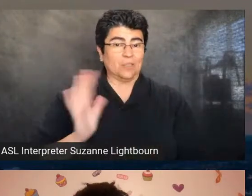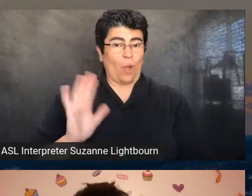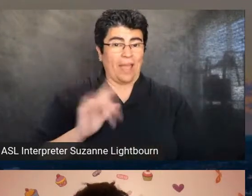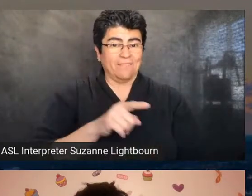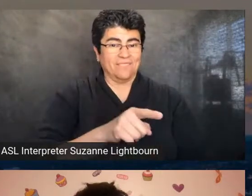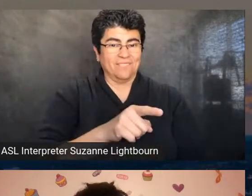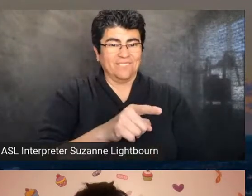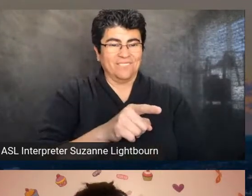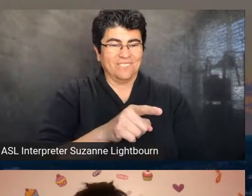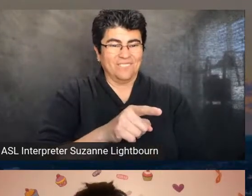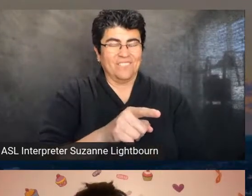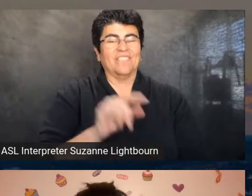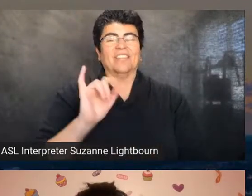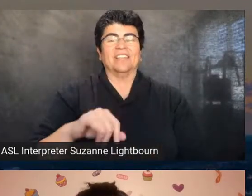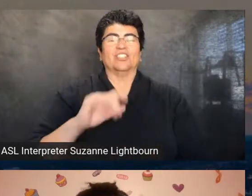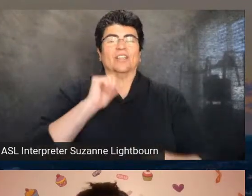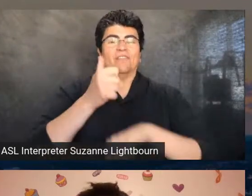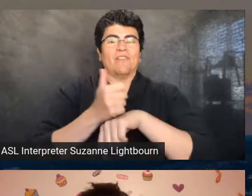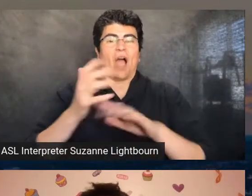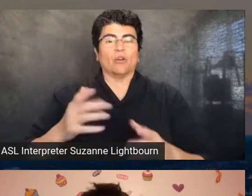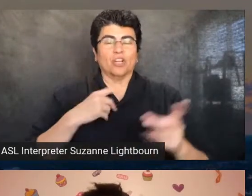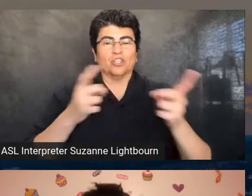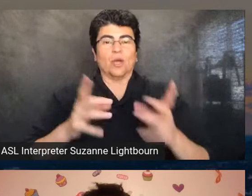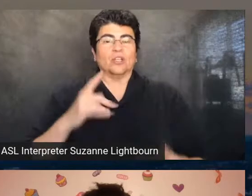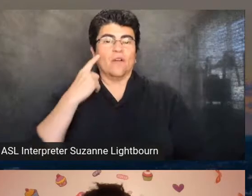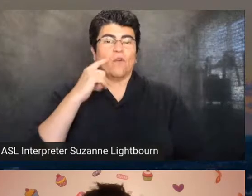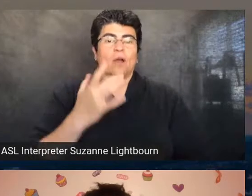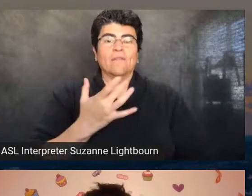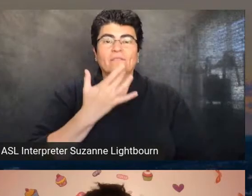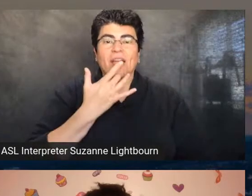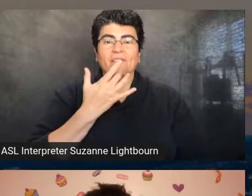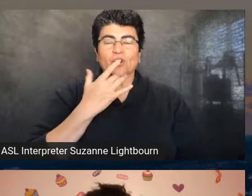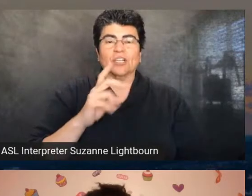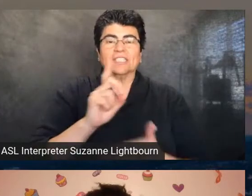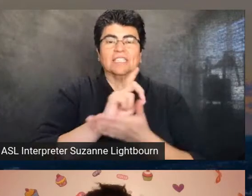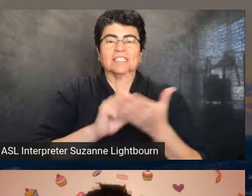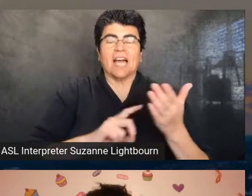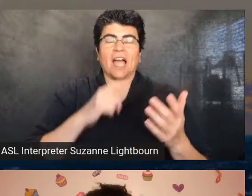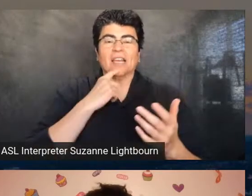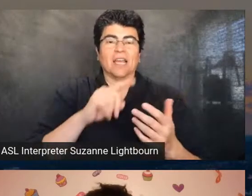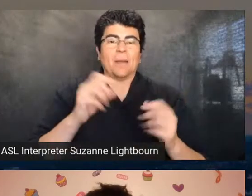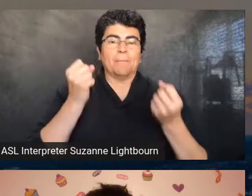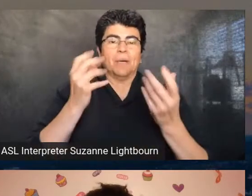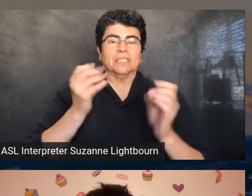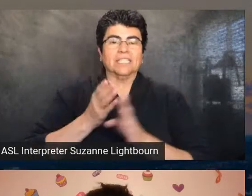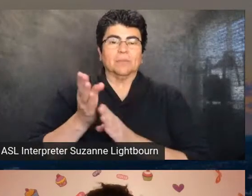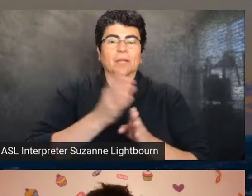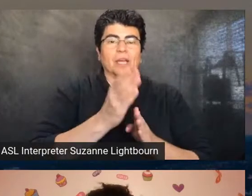Rene Payne is the founder and director of FAVOR Design and Communications, a multidisciplinary creative studio space,